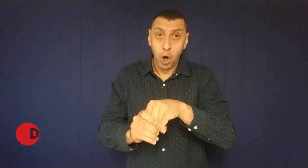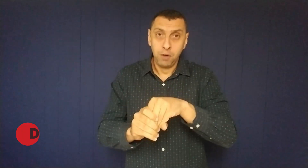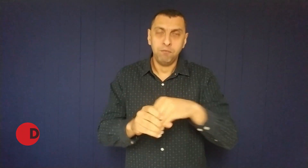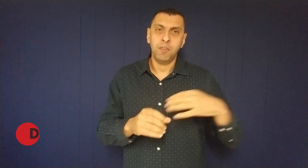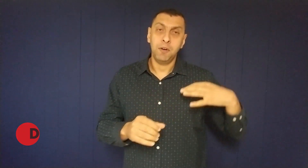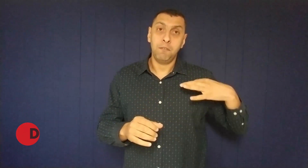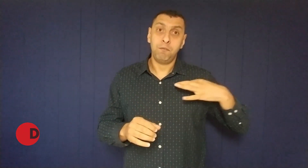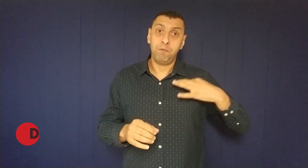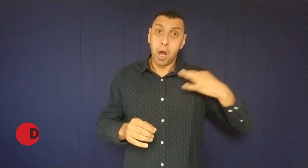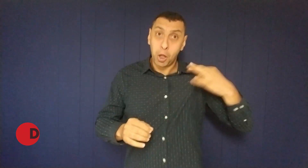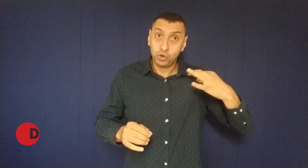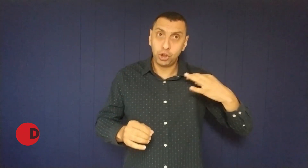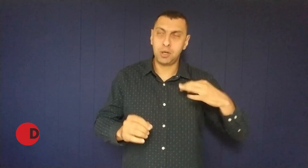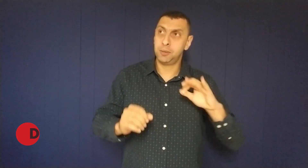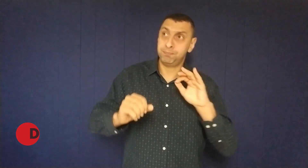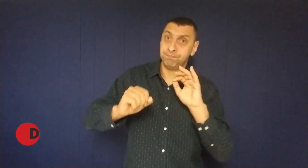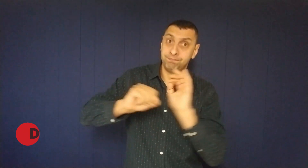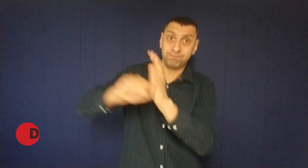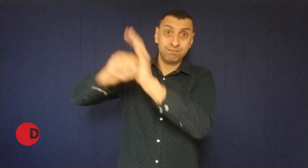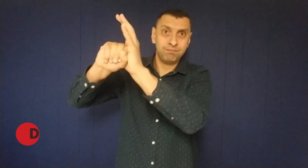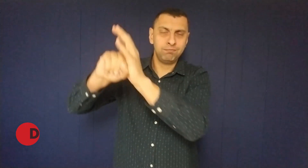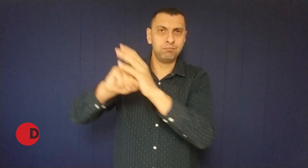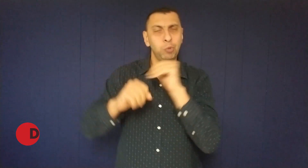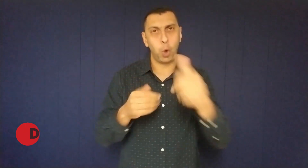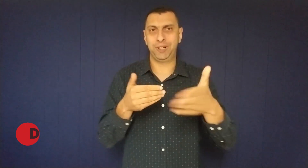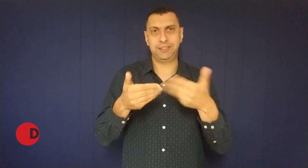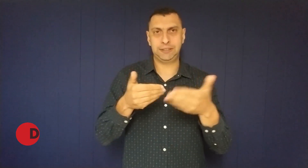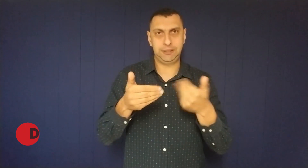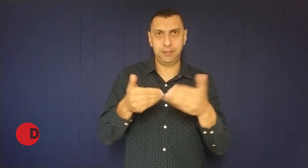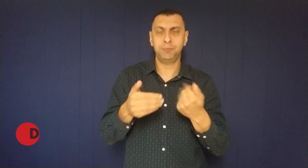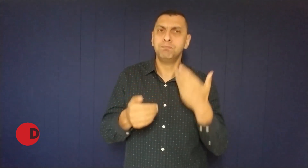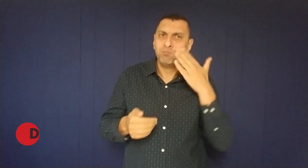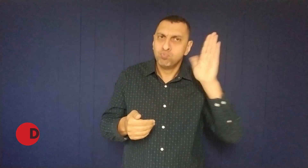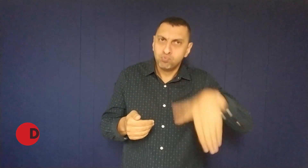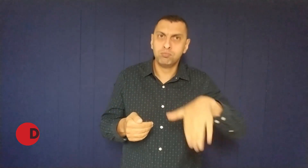Getting involved, volunteering and advocating is not easy...